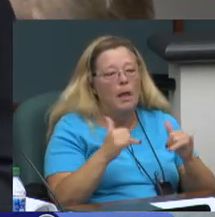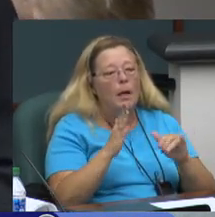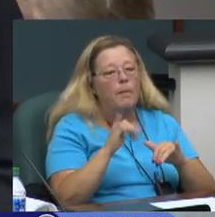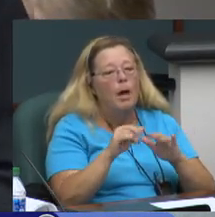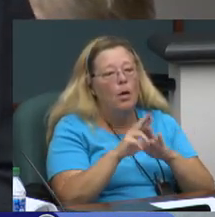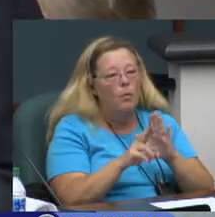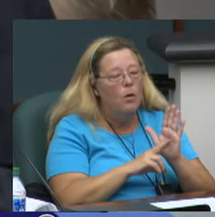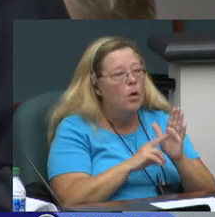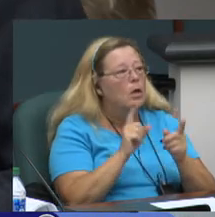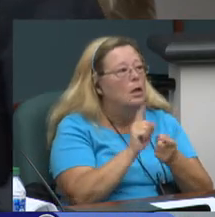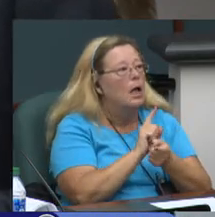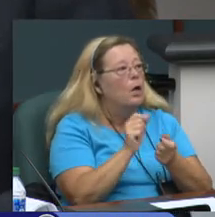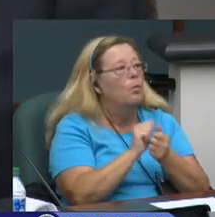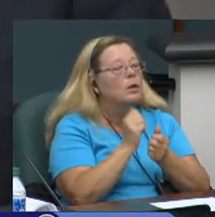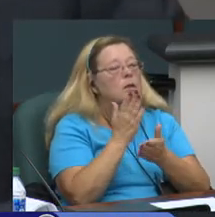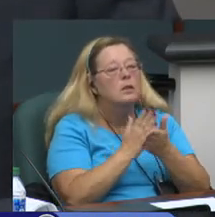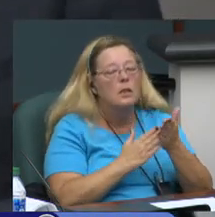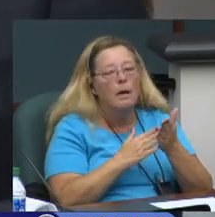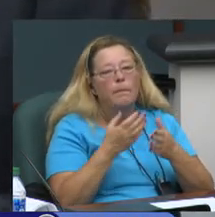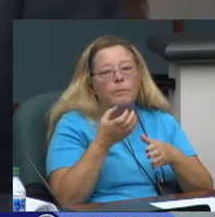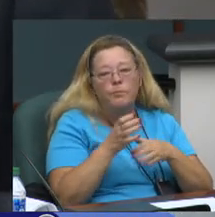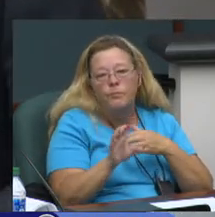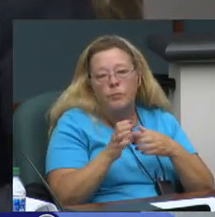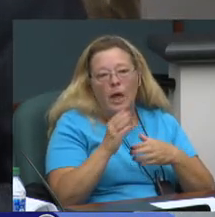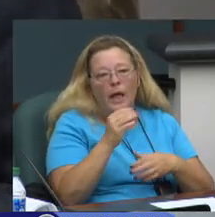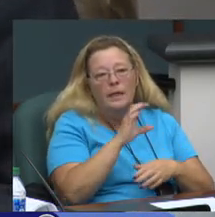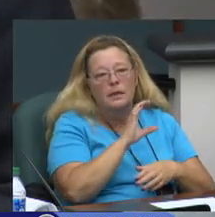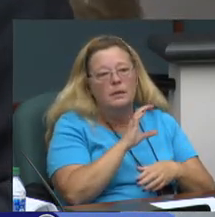with some enforcement actions in city legal with the Indiana Center for